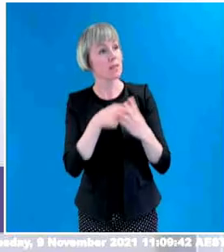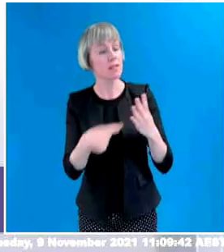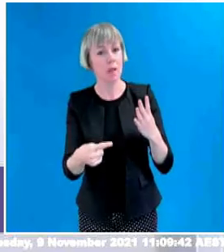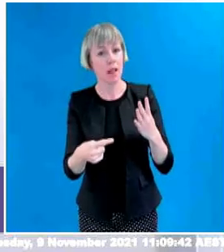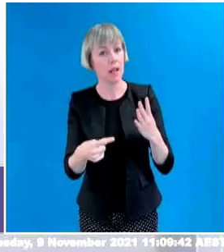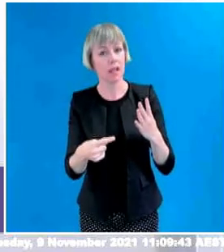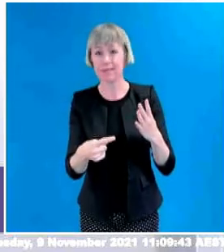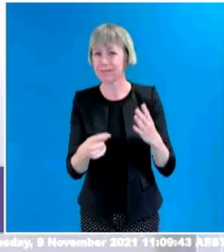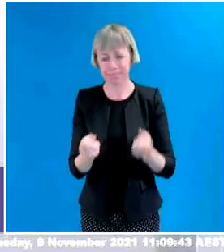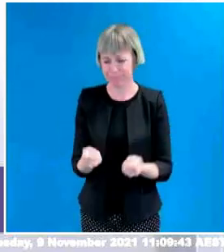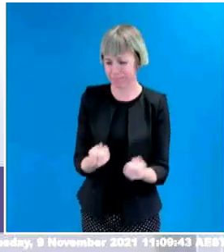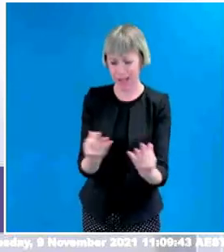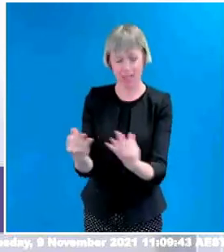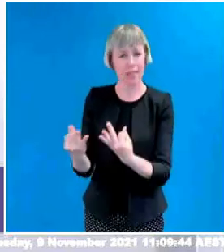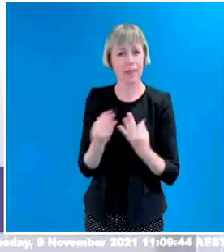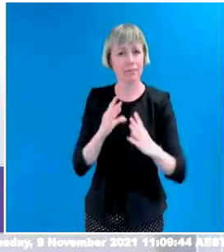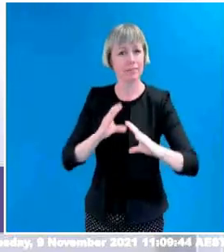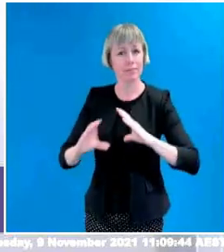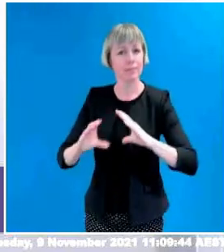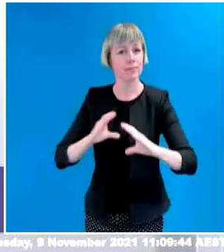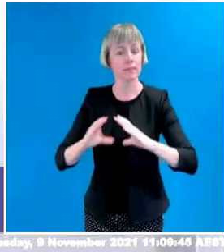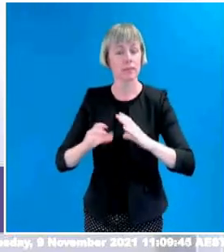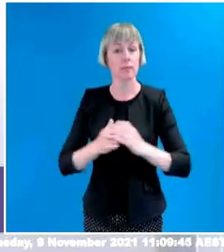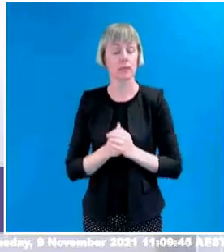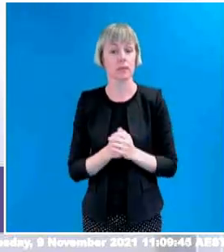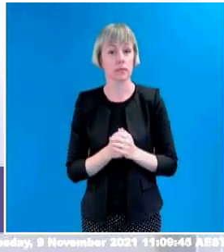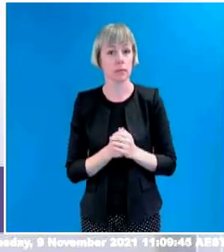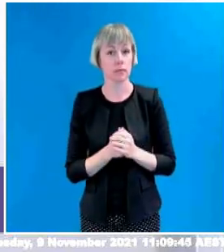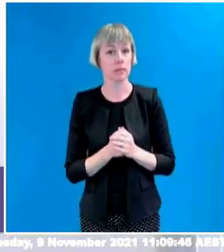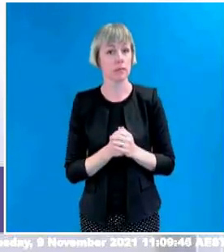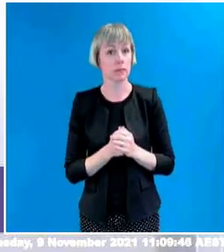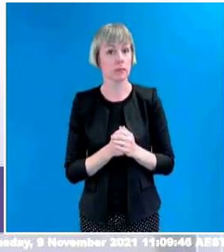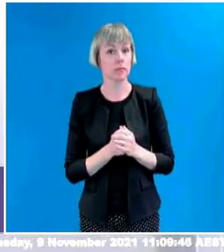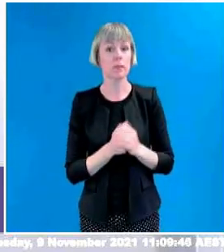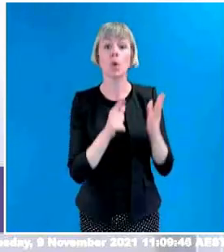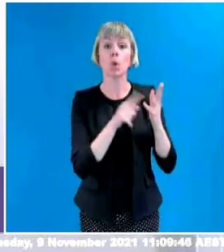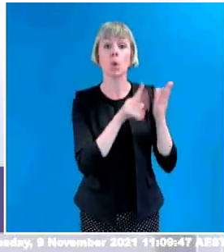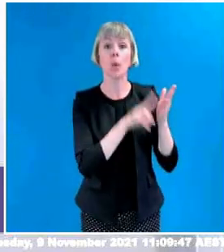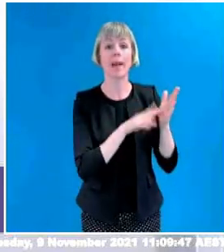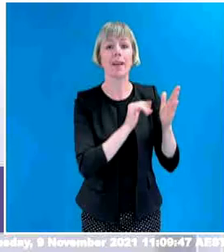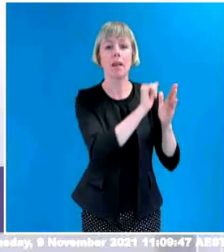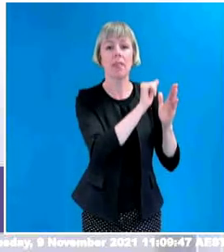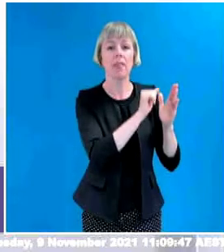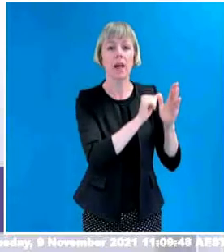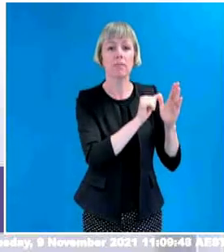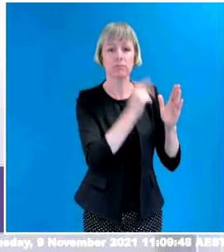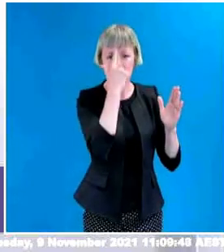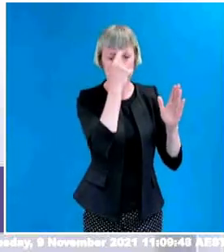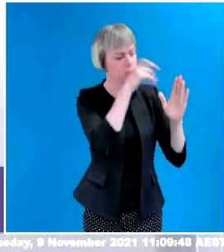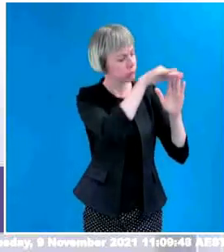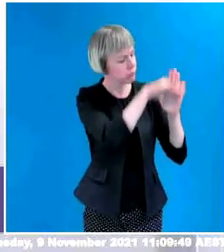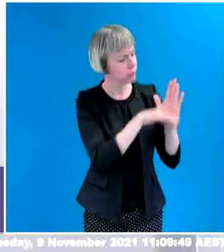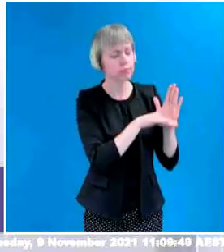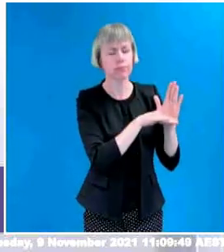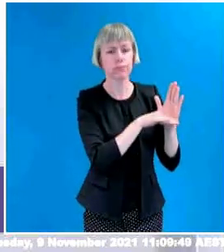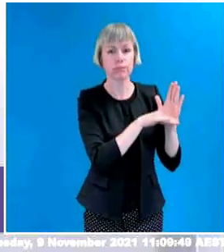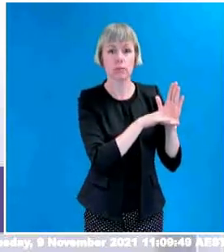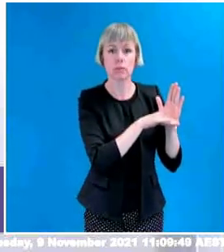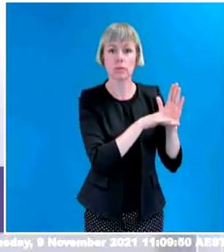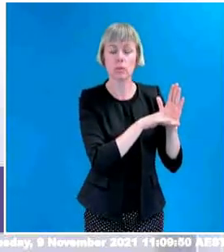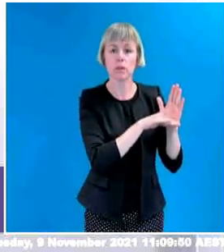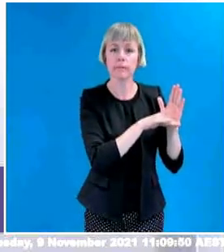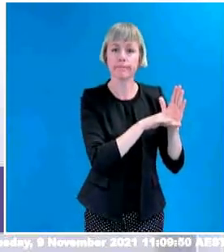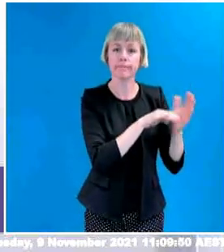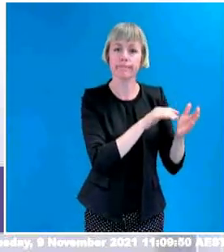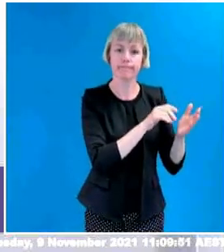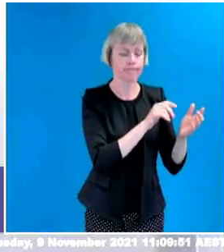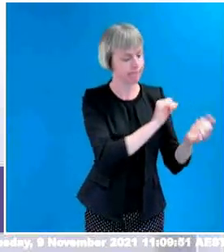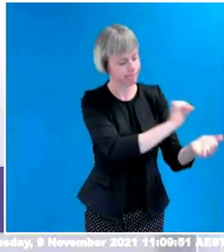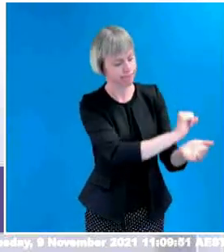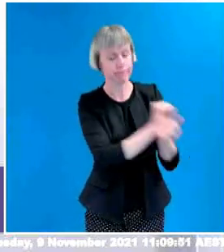The UN Guiding Principles were adopted five years after the CRPD and it makes a